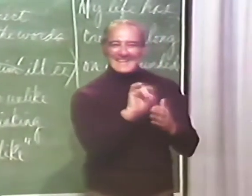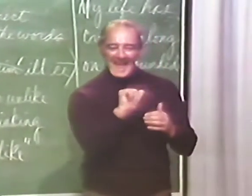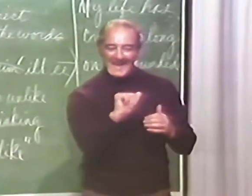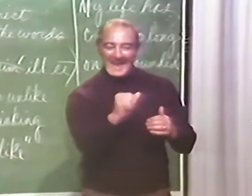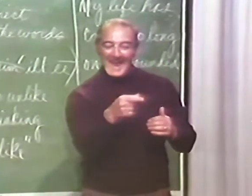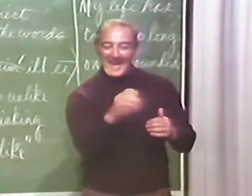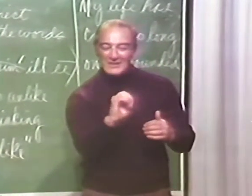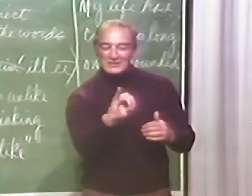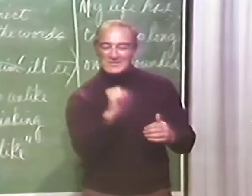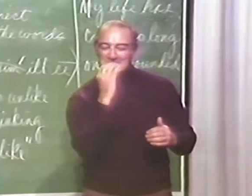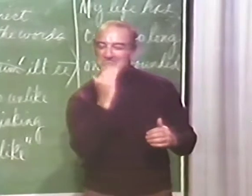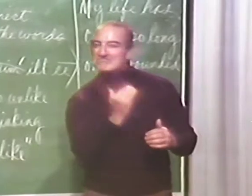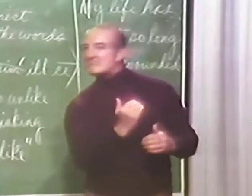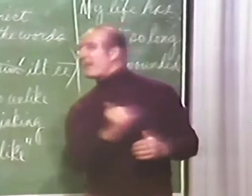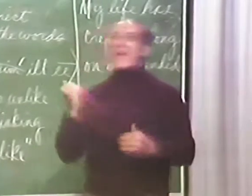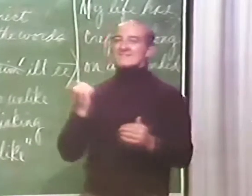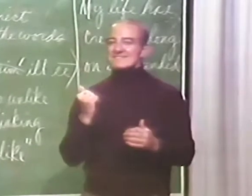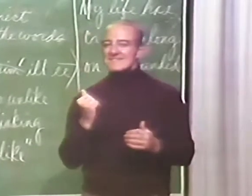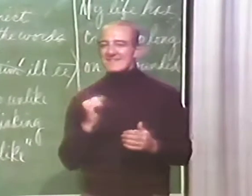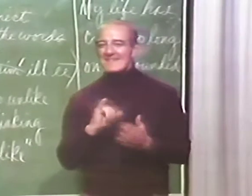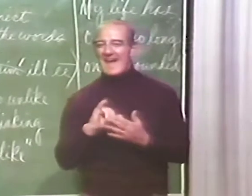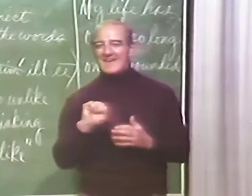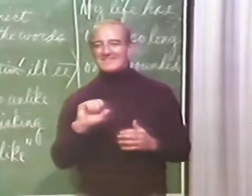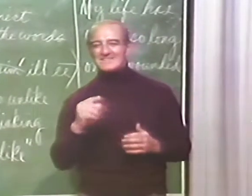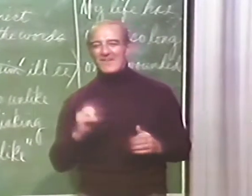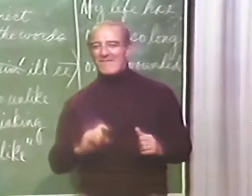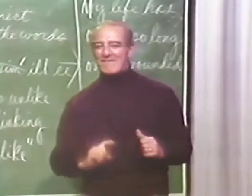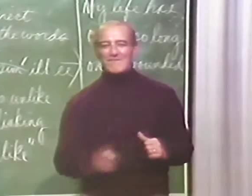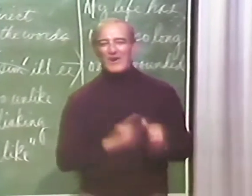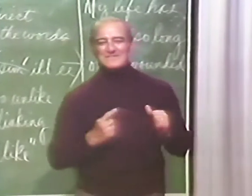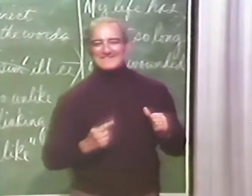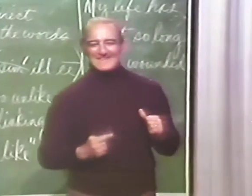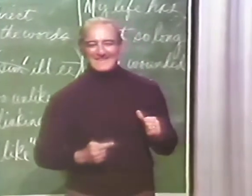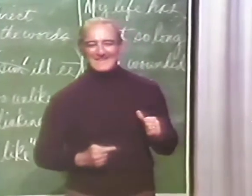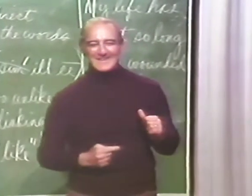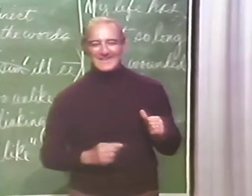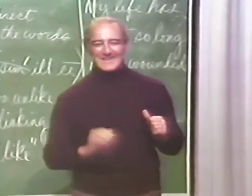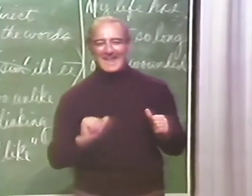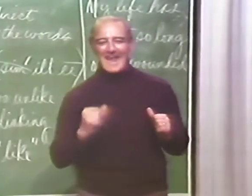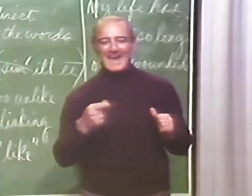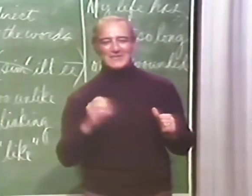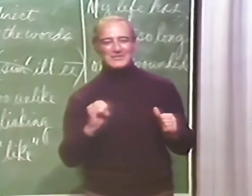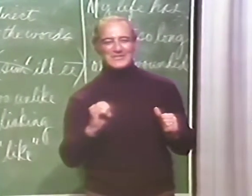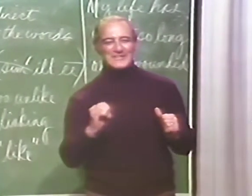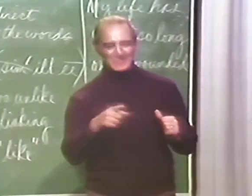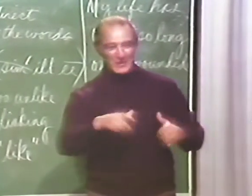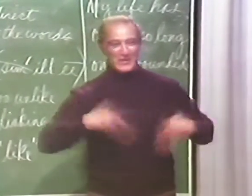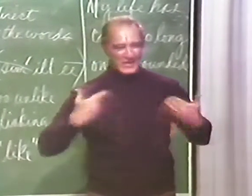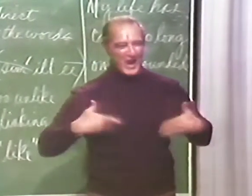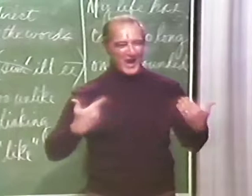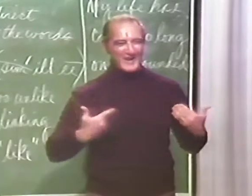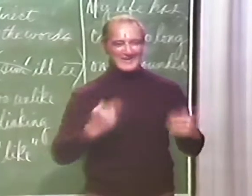RIGHT. "THAT AGE IS BEST THAT IS THE FIRST..."